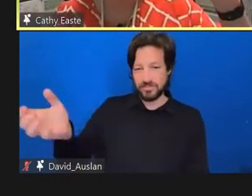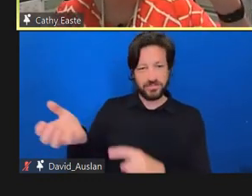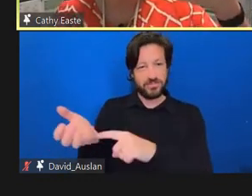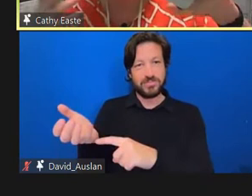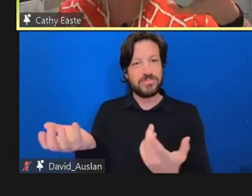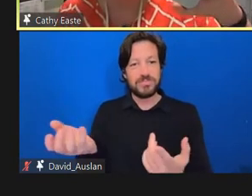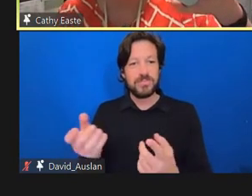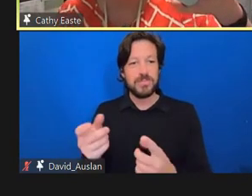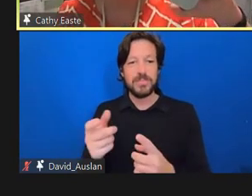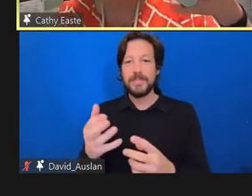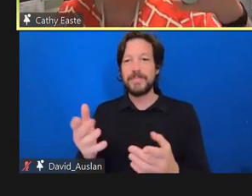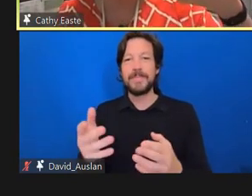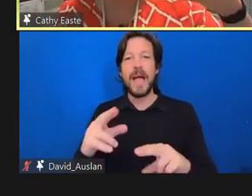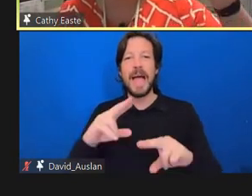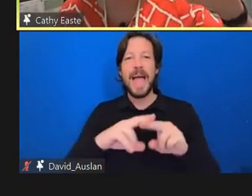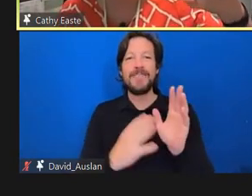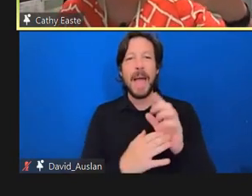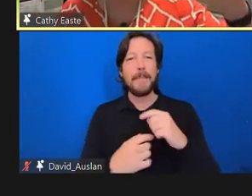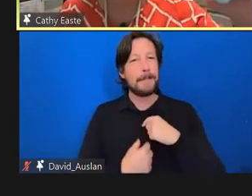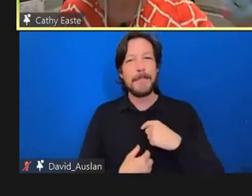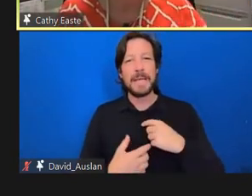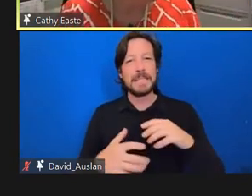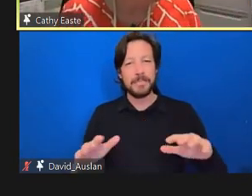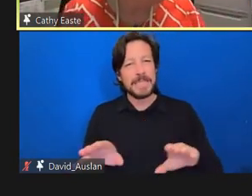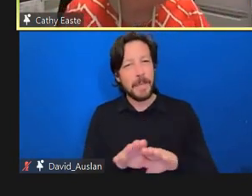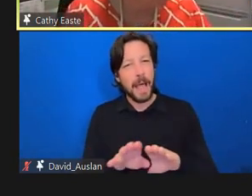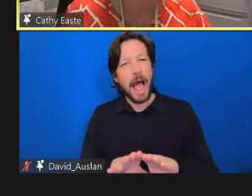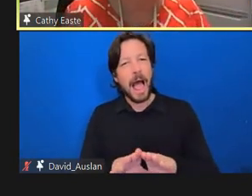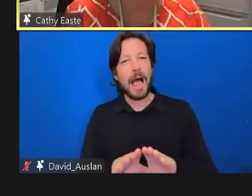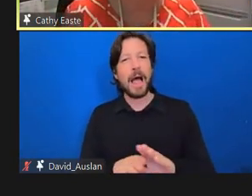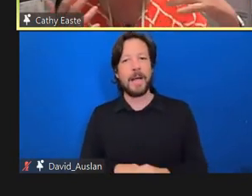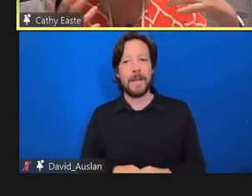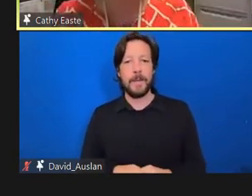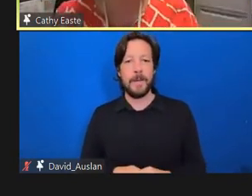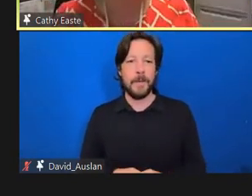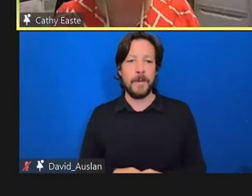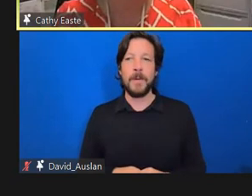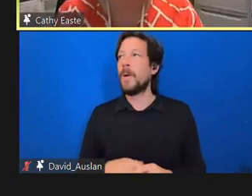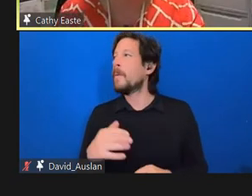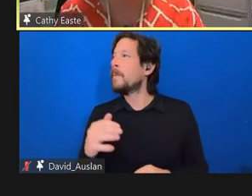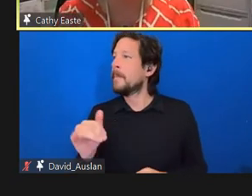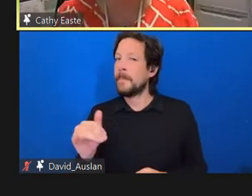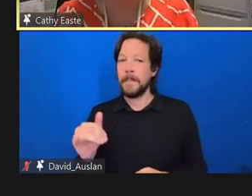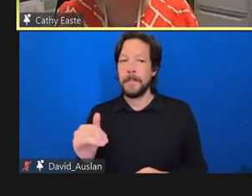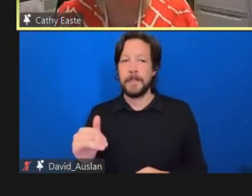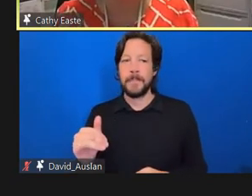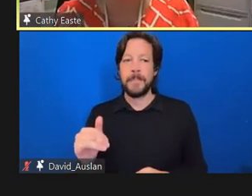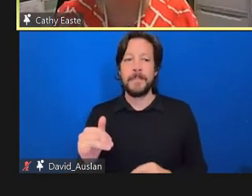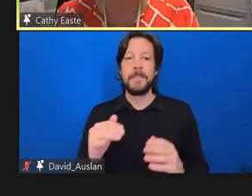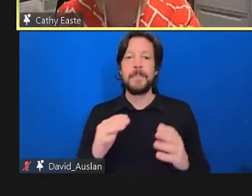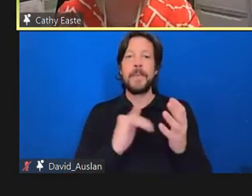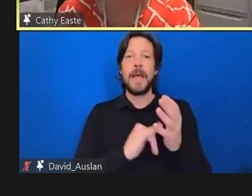like a FM-type device, so I can pick up the sound. It might be that I use MS Translator, which is an